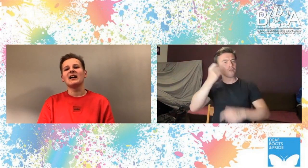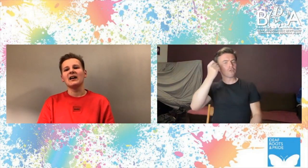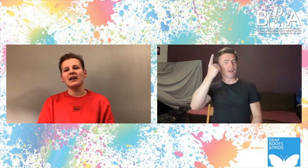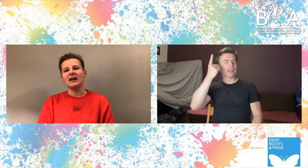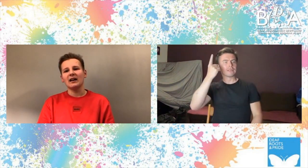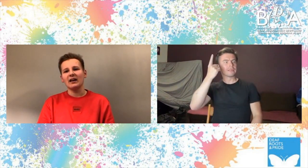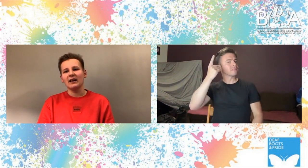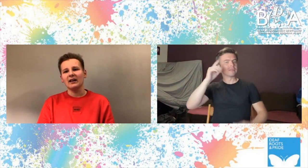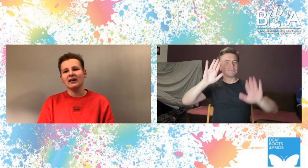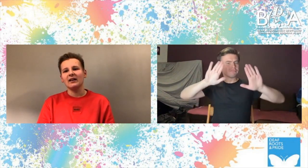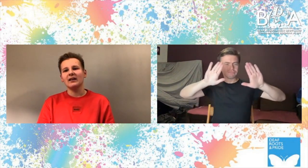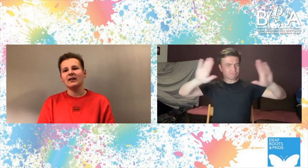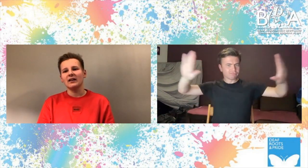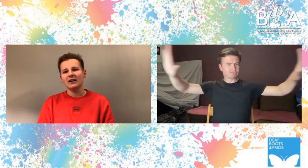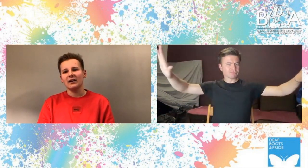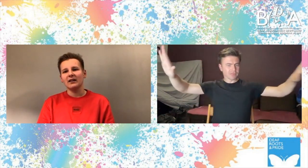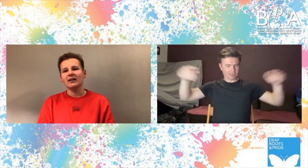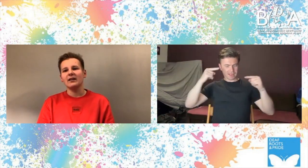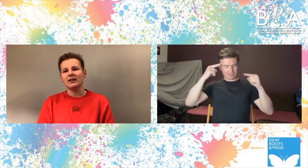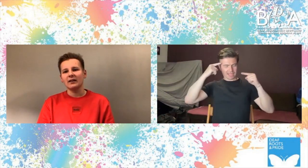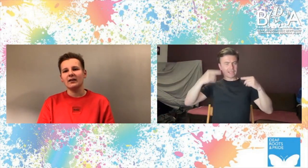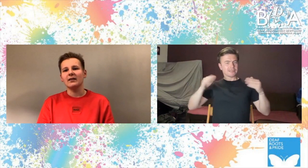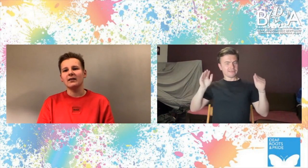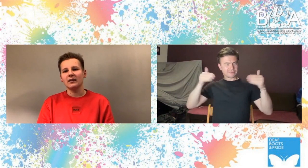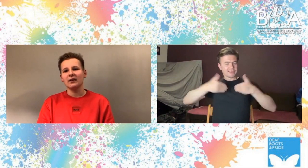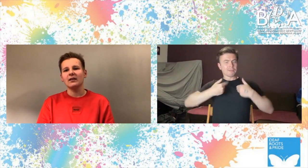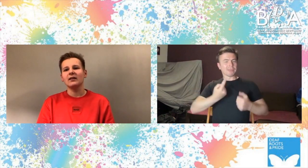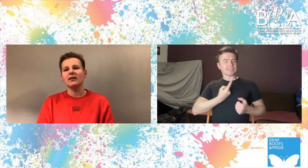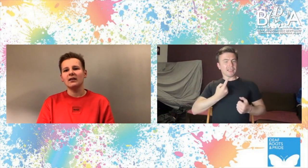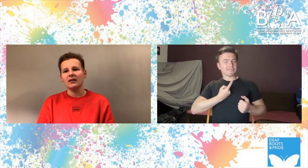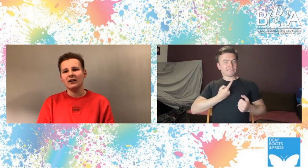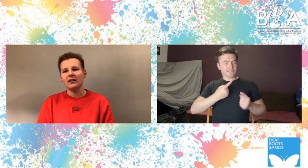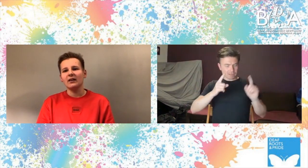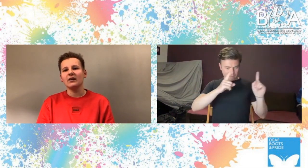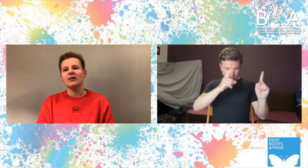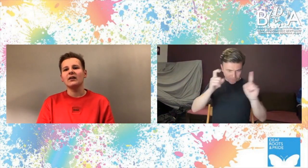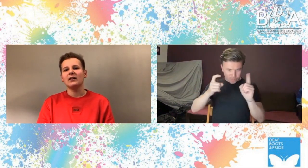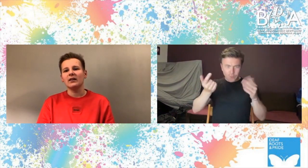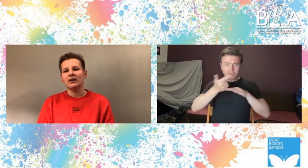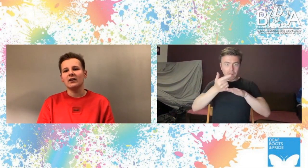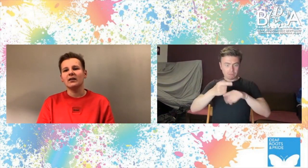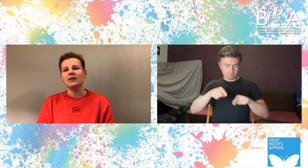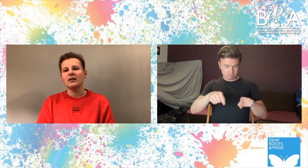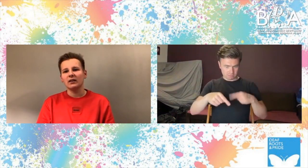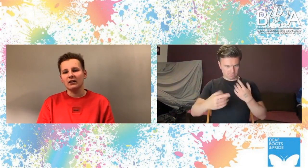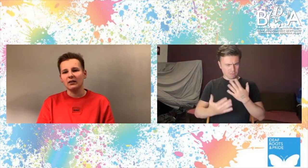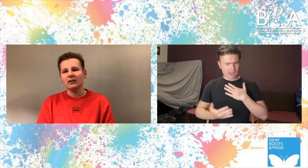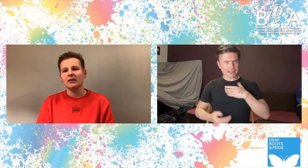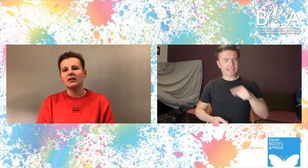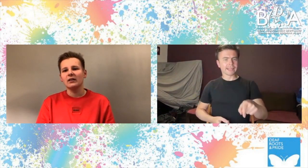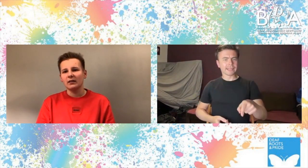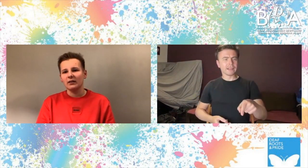my confidence. Then I realised actually, I have to like it. It’s about what I like.